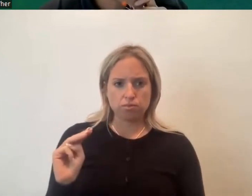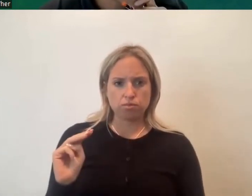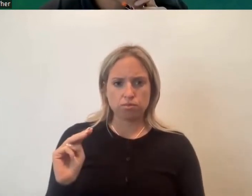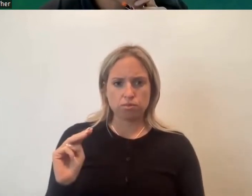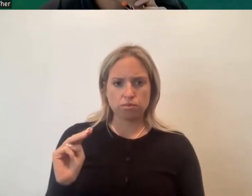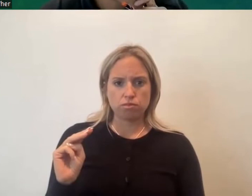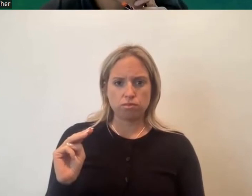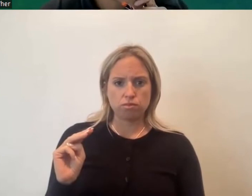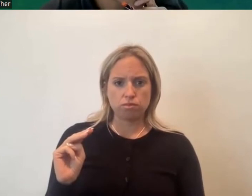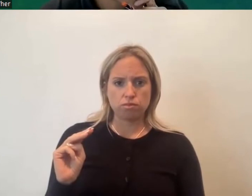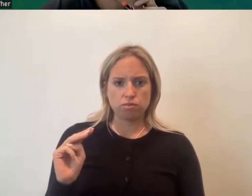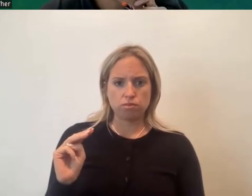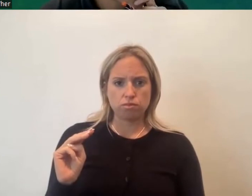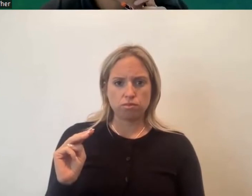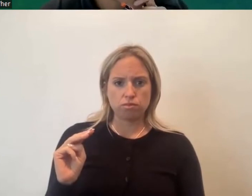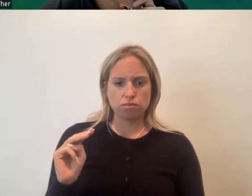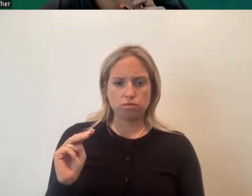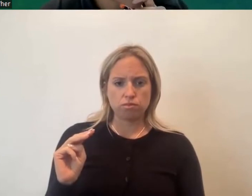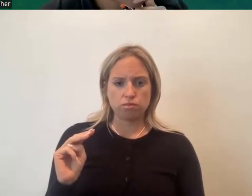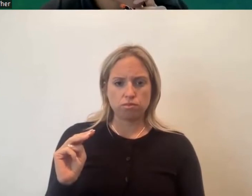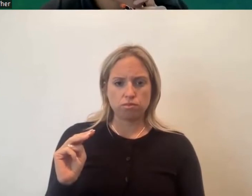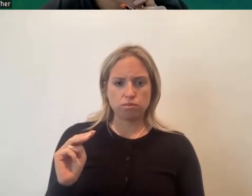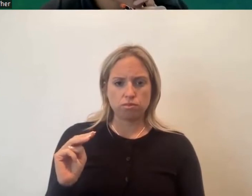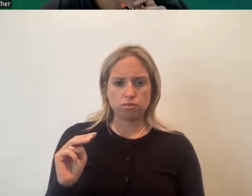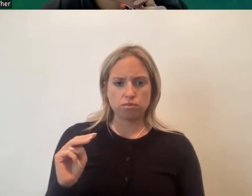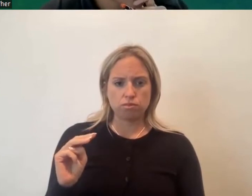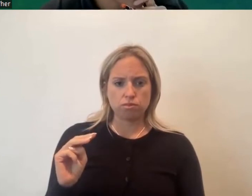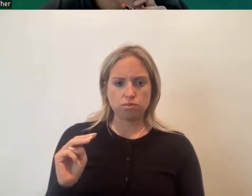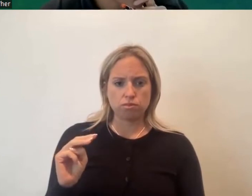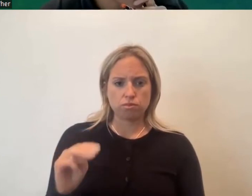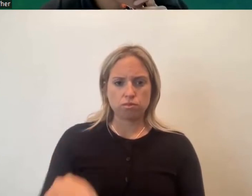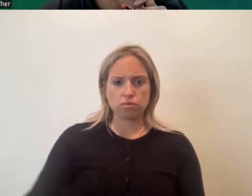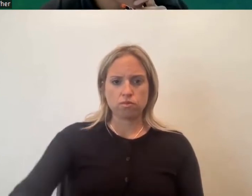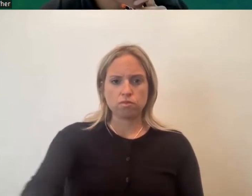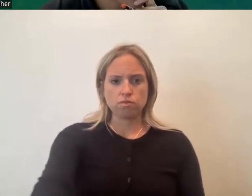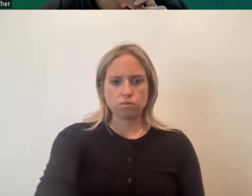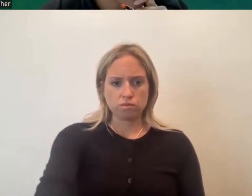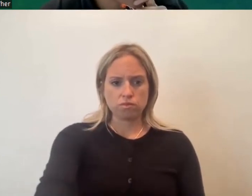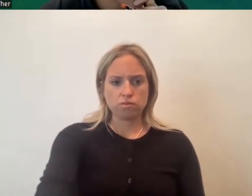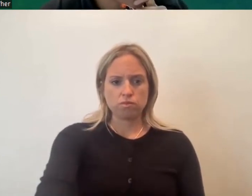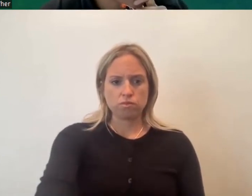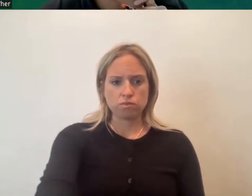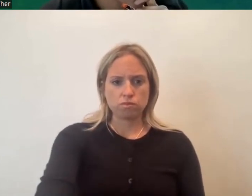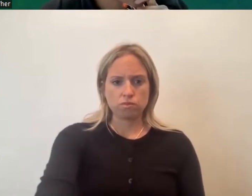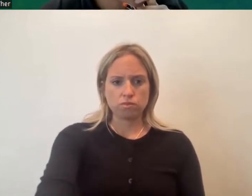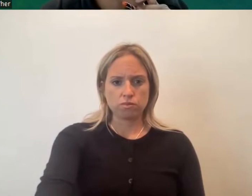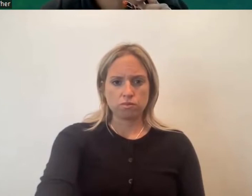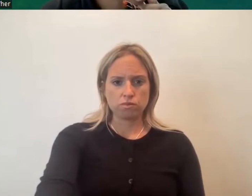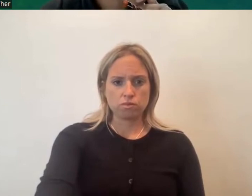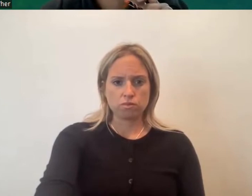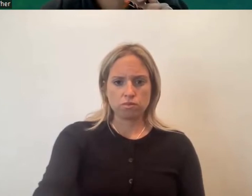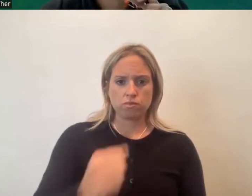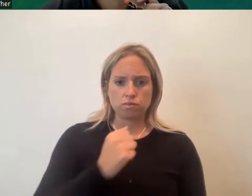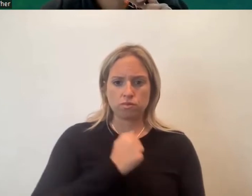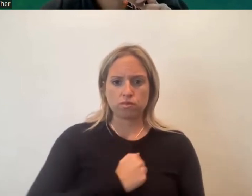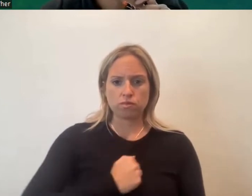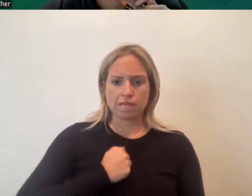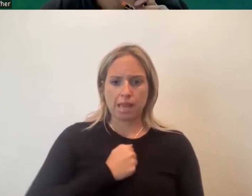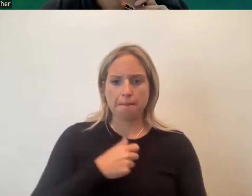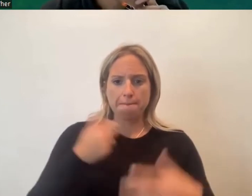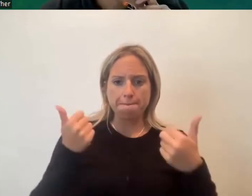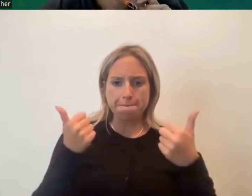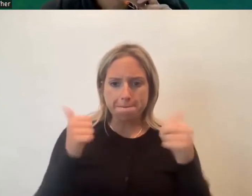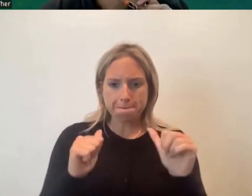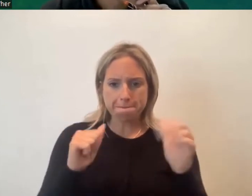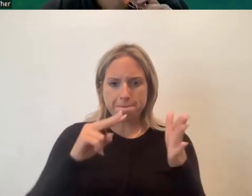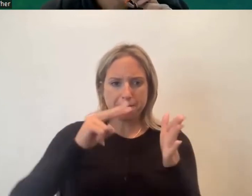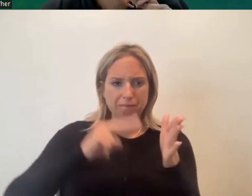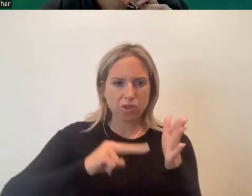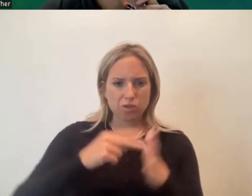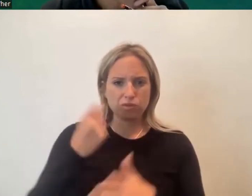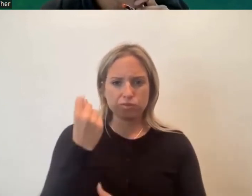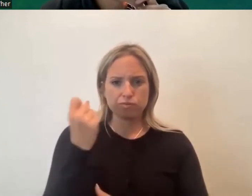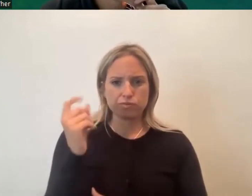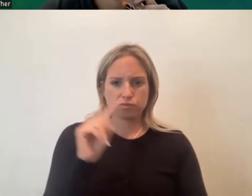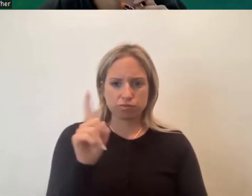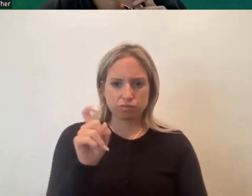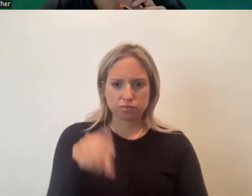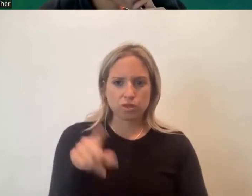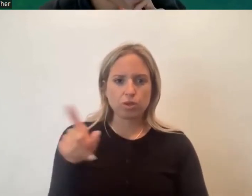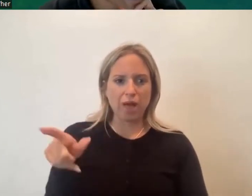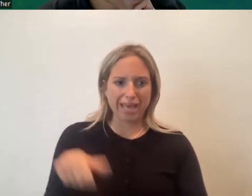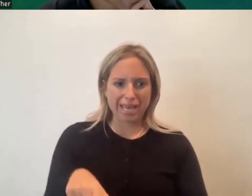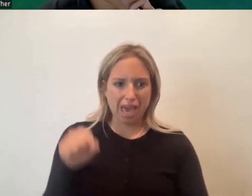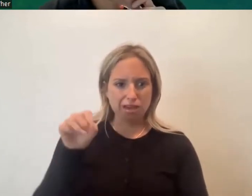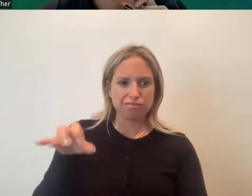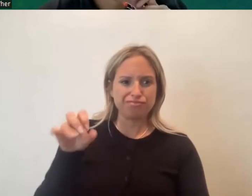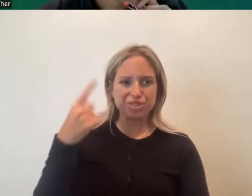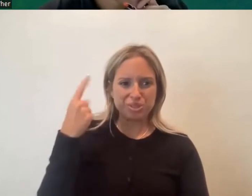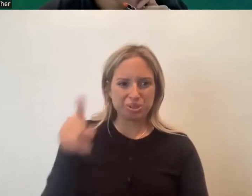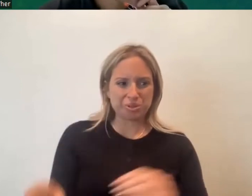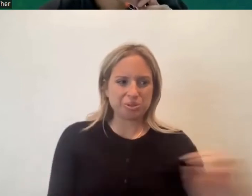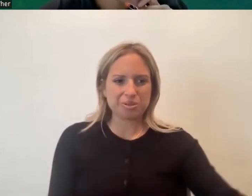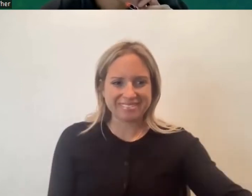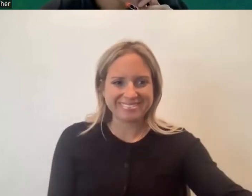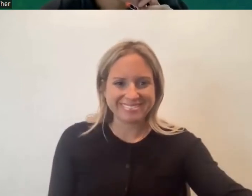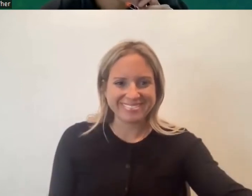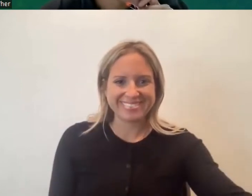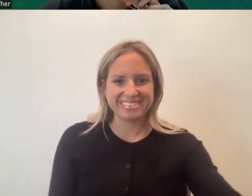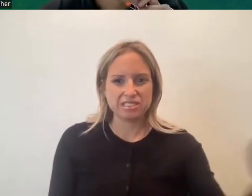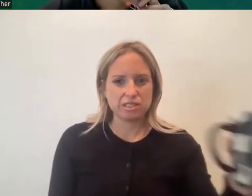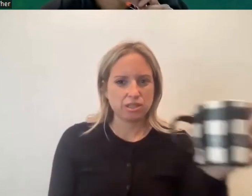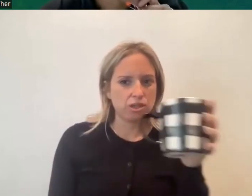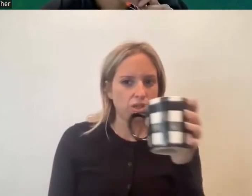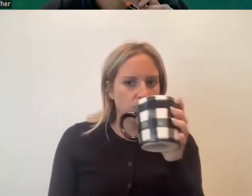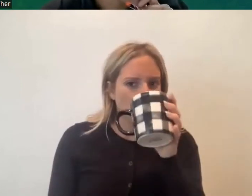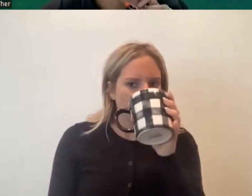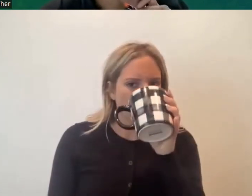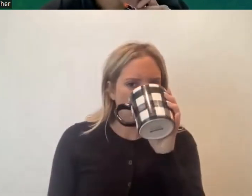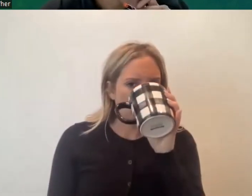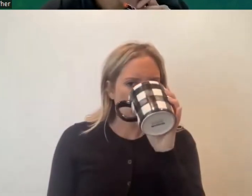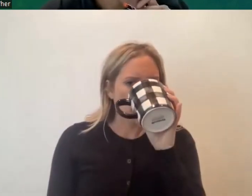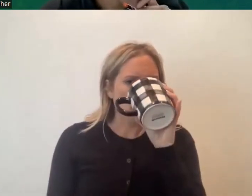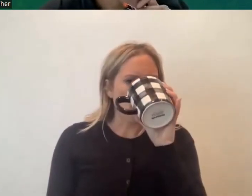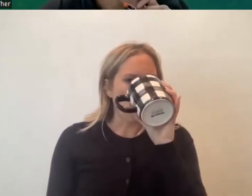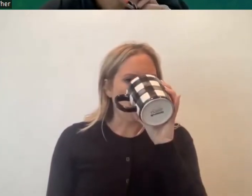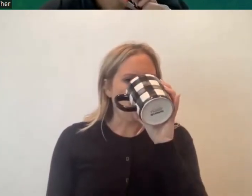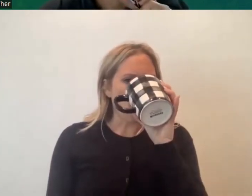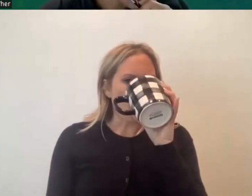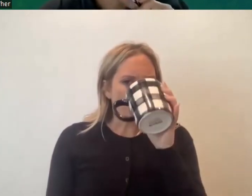Sorry, I'm trying to understand the question so I can ask it.